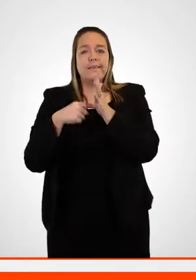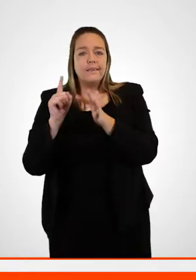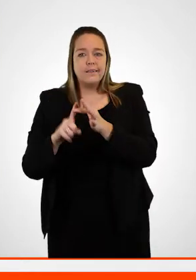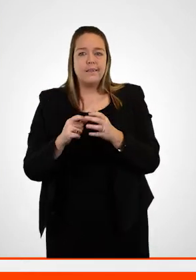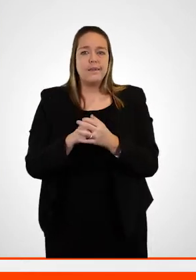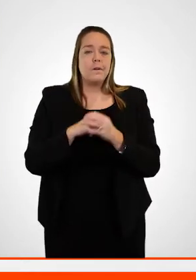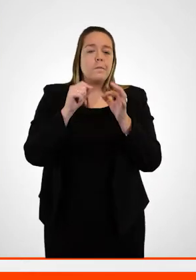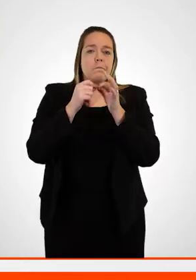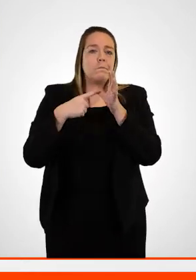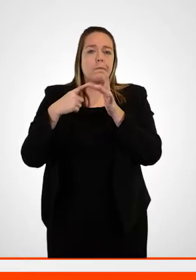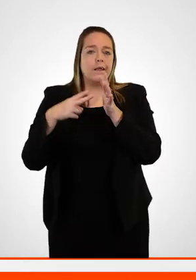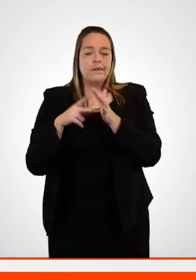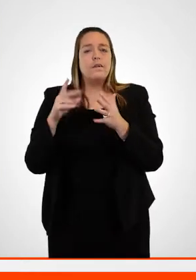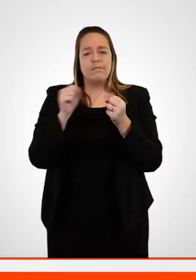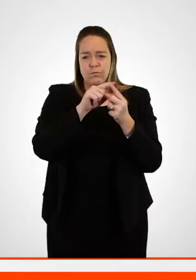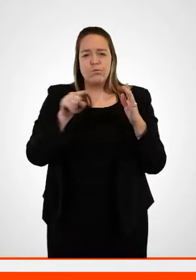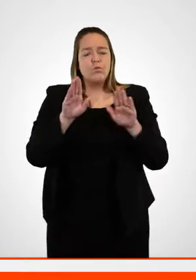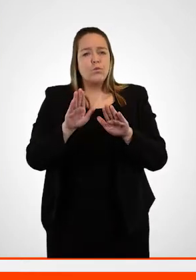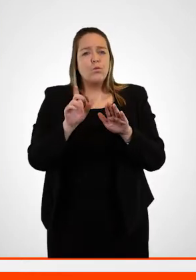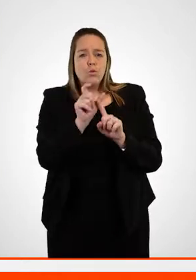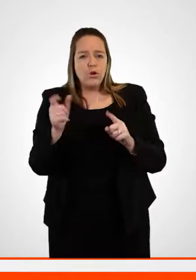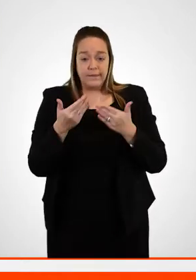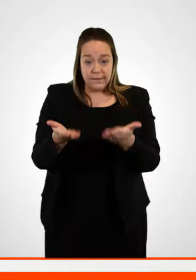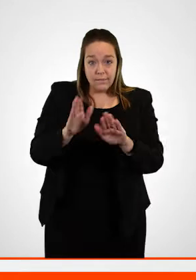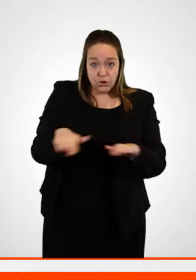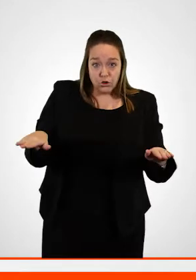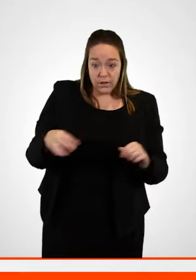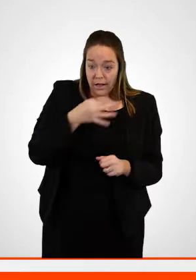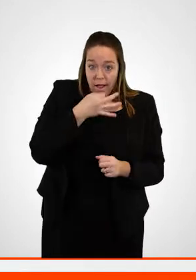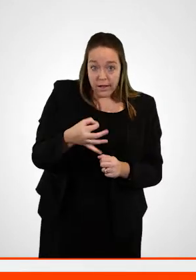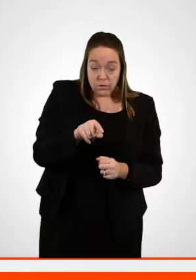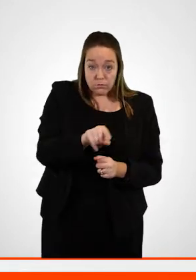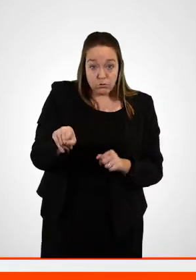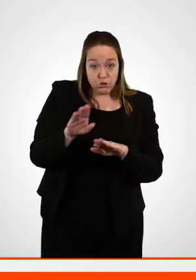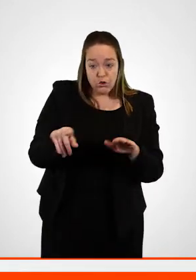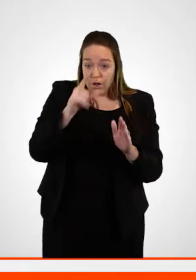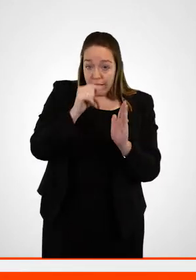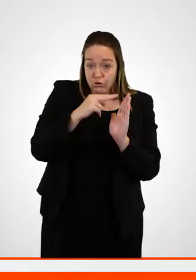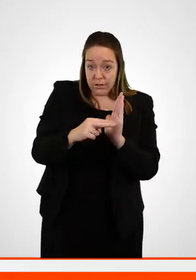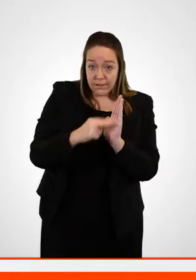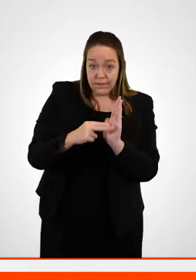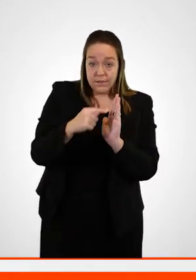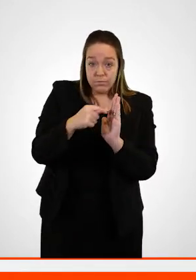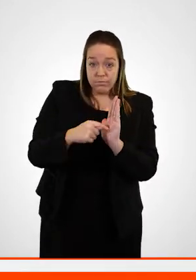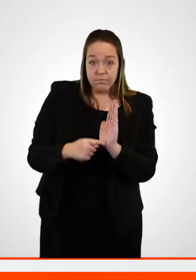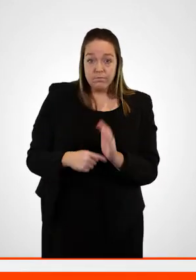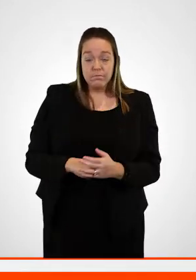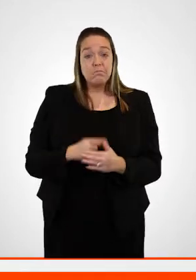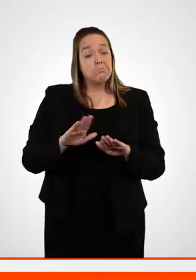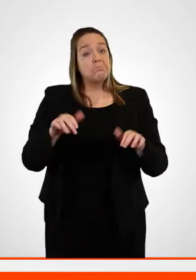bain, those would be the kinds of words that the child would be presented with and asked to read them. They did very well, 98.